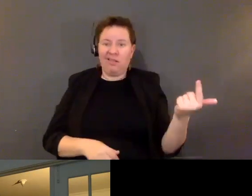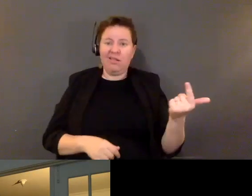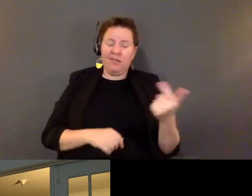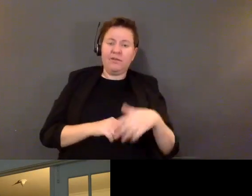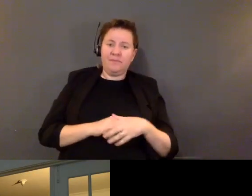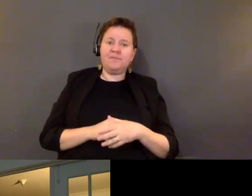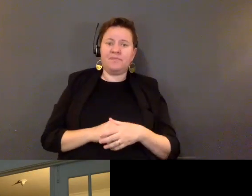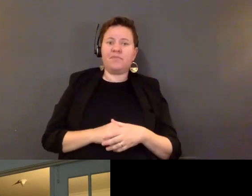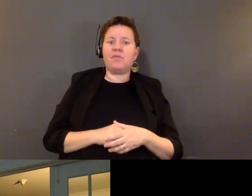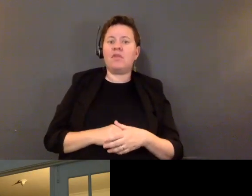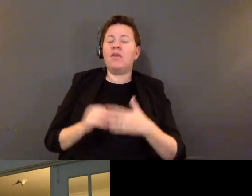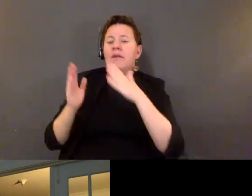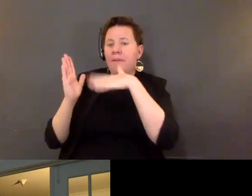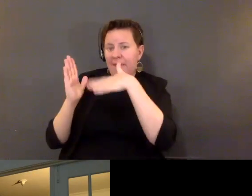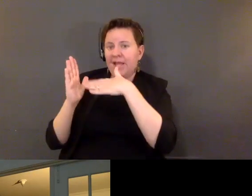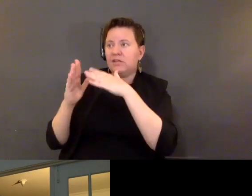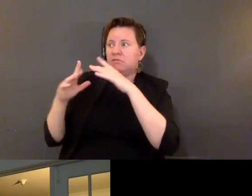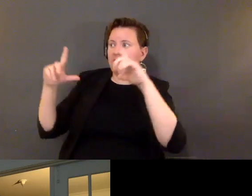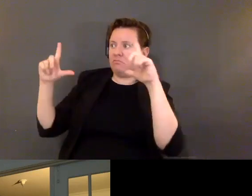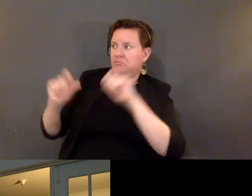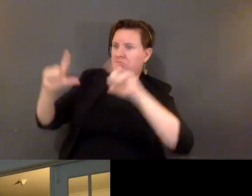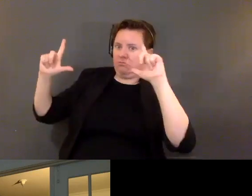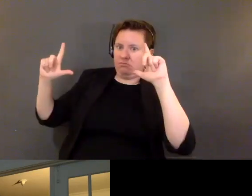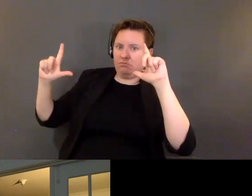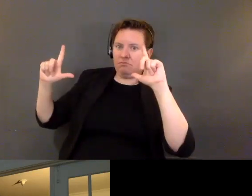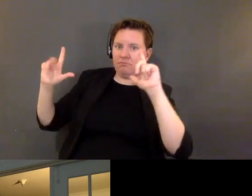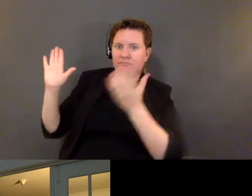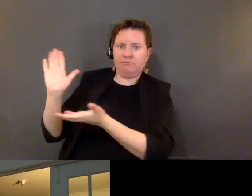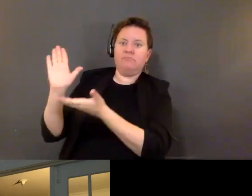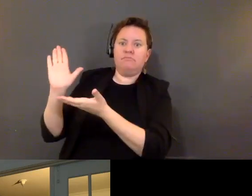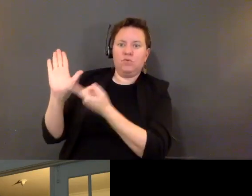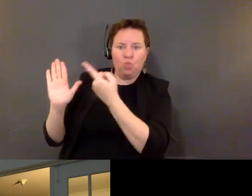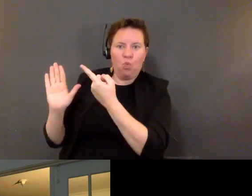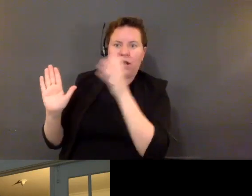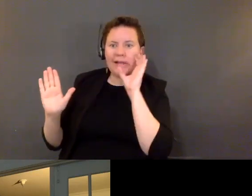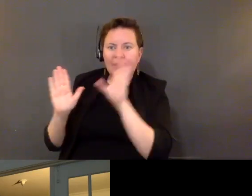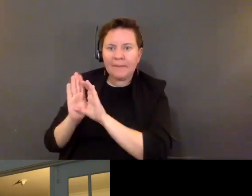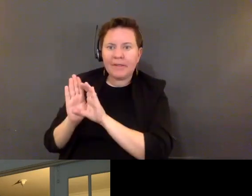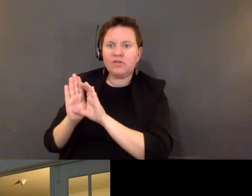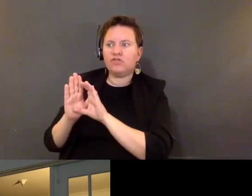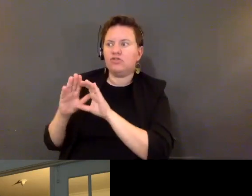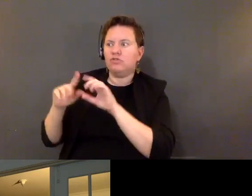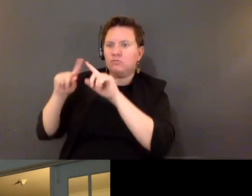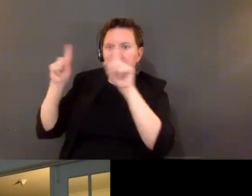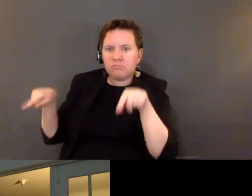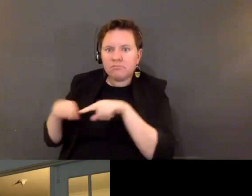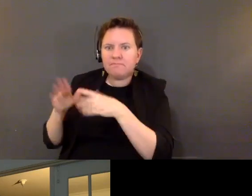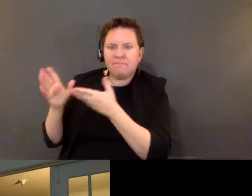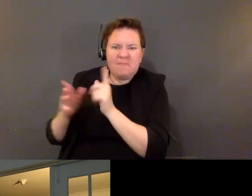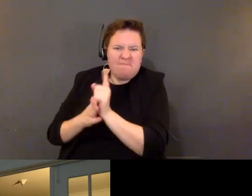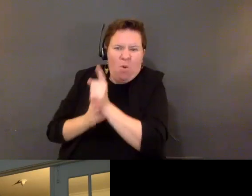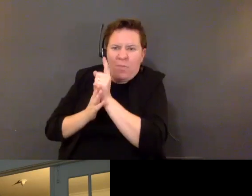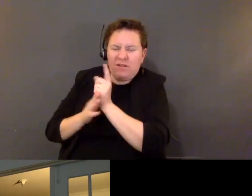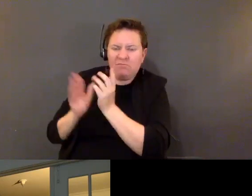painting is a single snapshot it's one image it's a fleeting fragment of a moment a book lets you